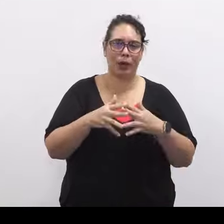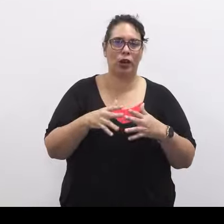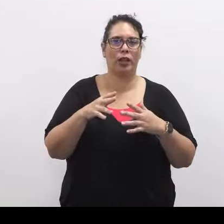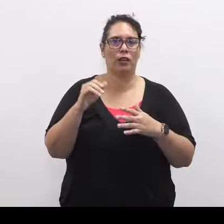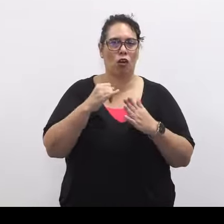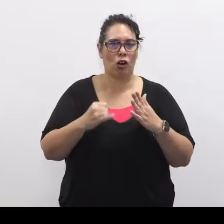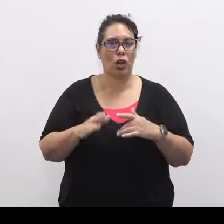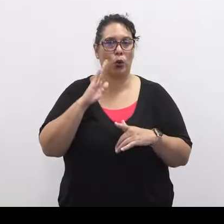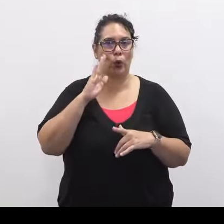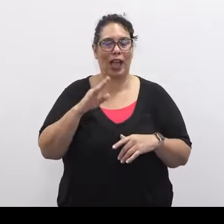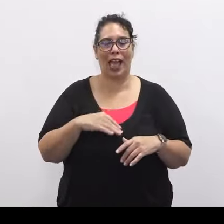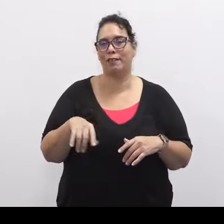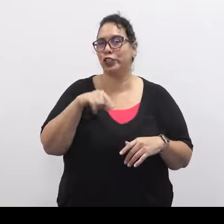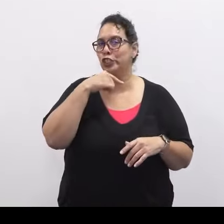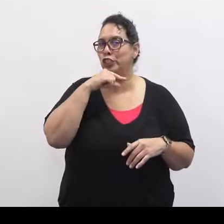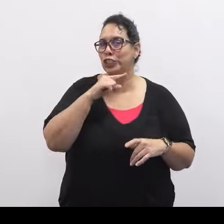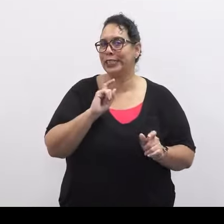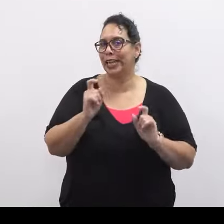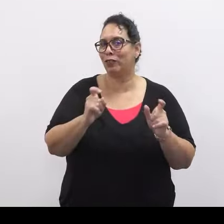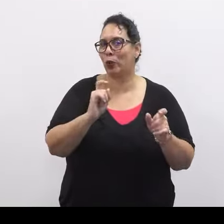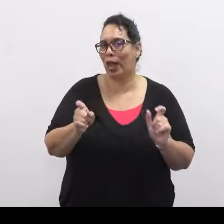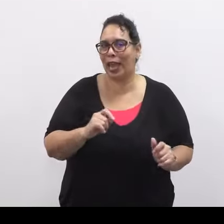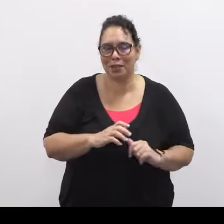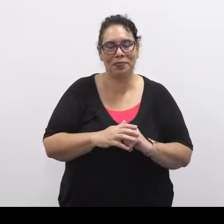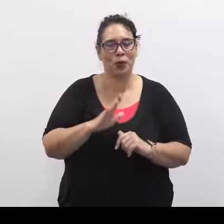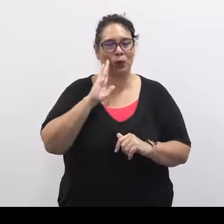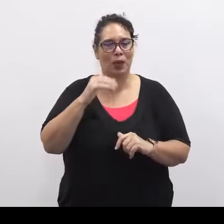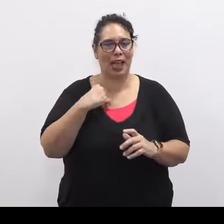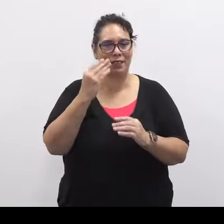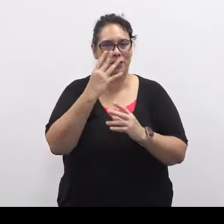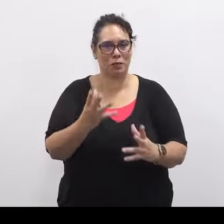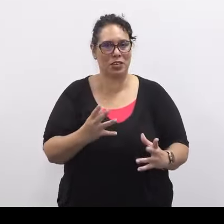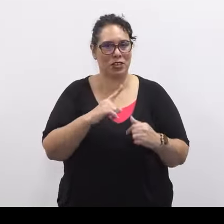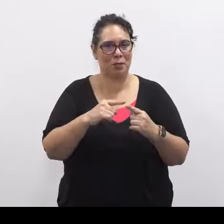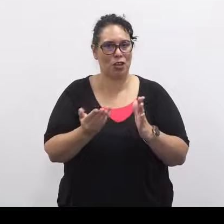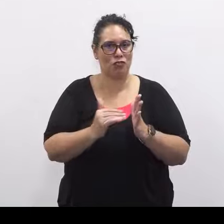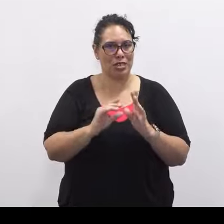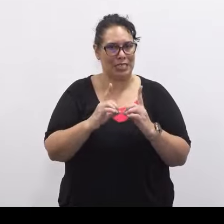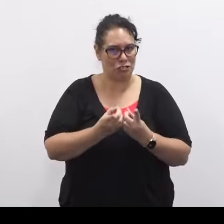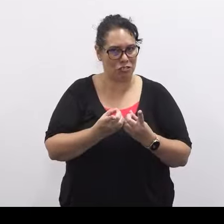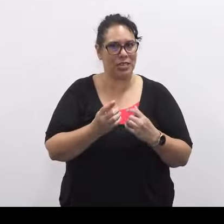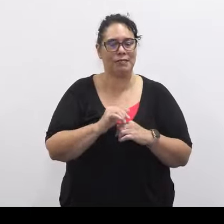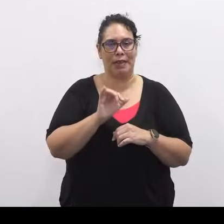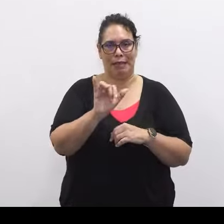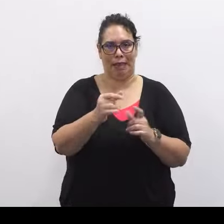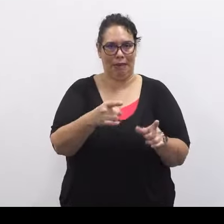They're gonna have a Turkey giveaway so we're gonna have some information about redistricting at that event as well.